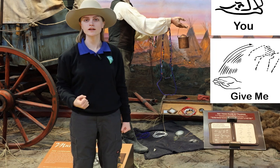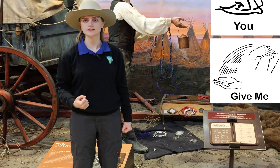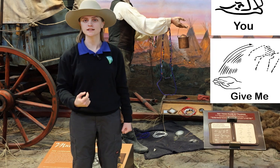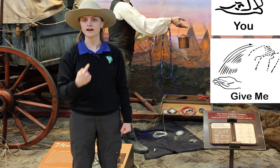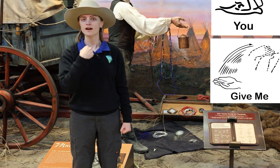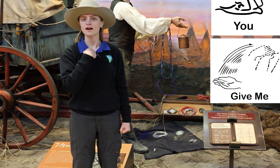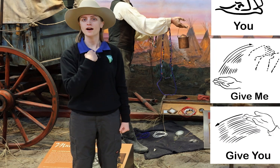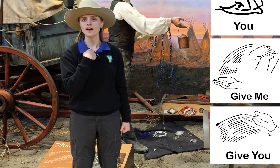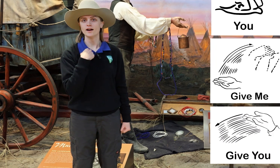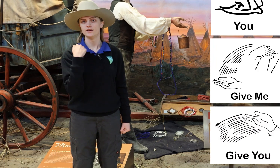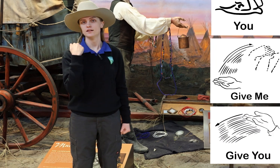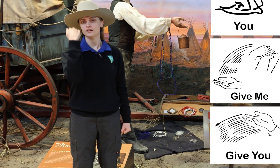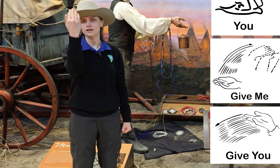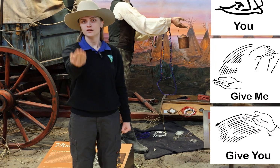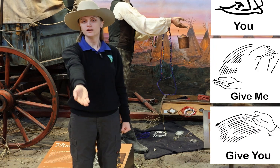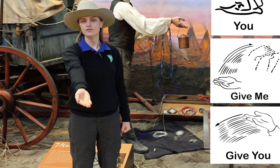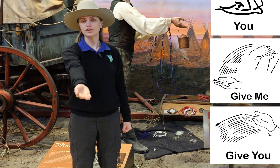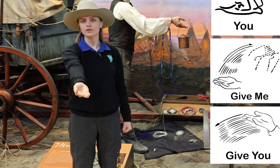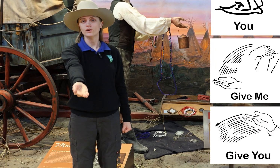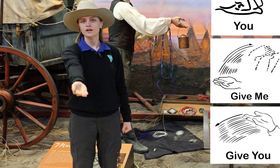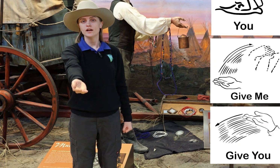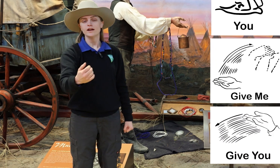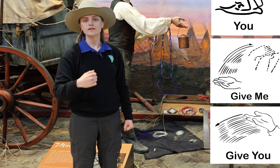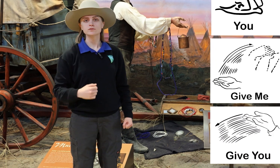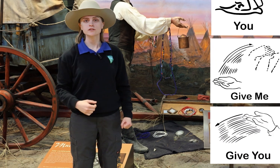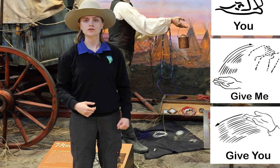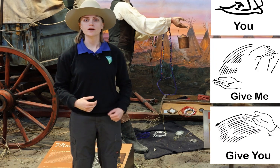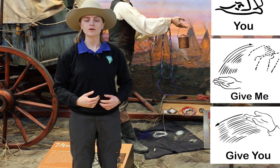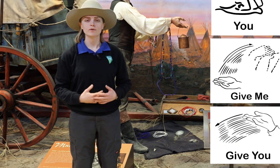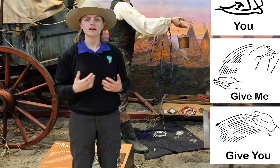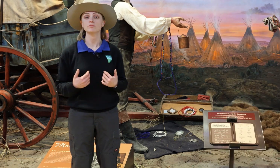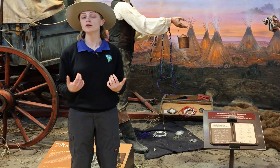they can say, “I” “give you”. And this was a great way to communicate